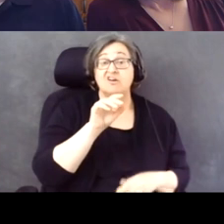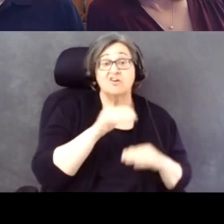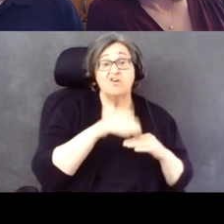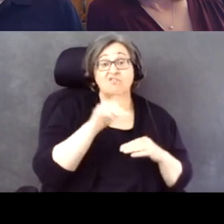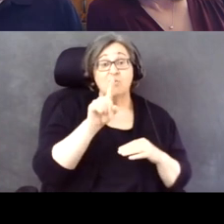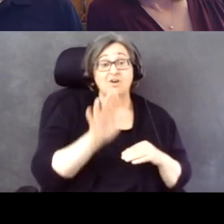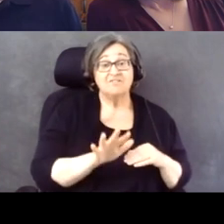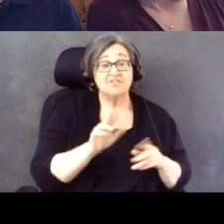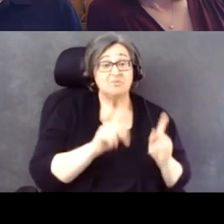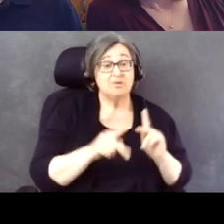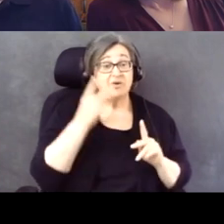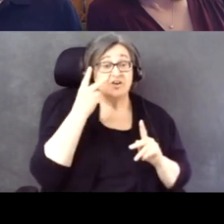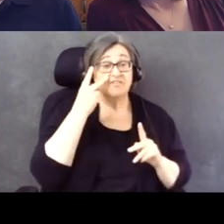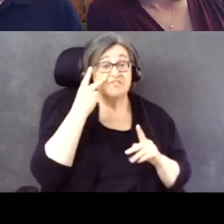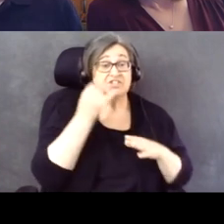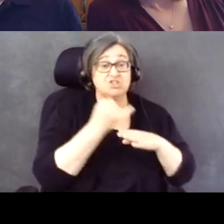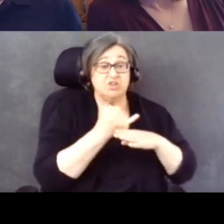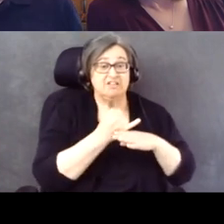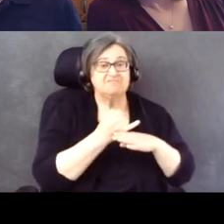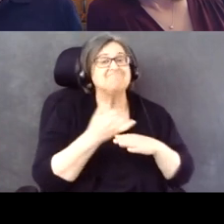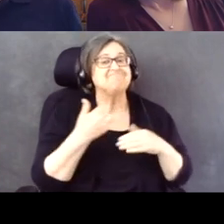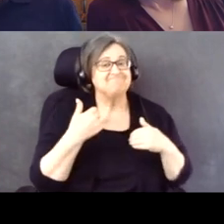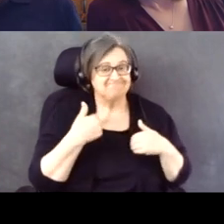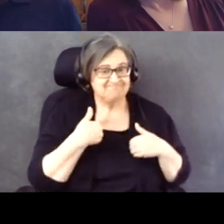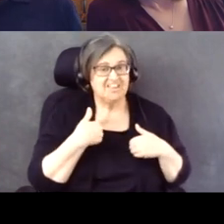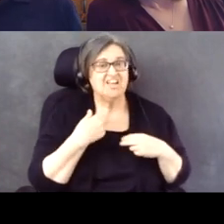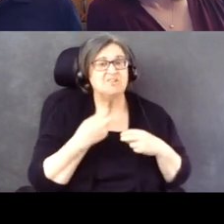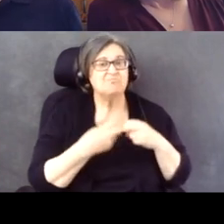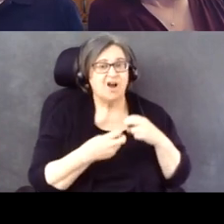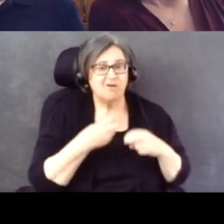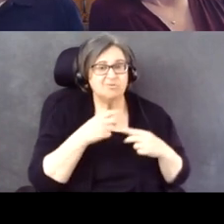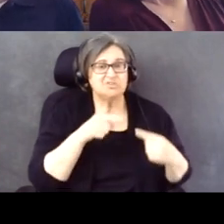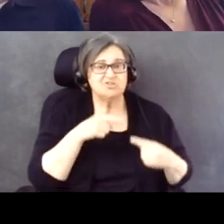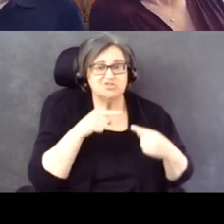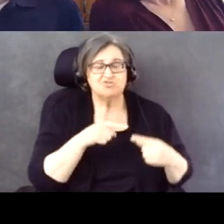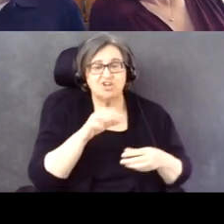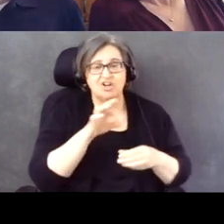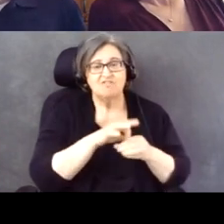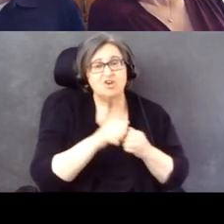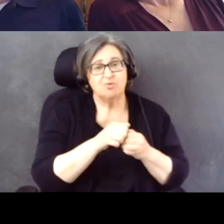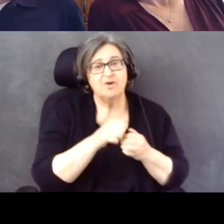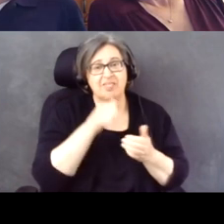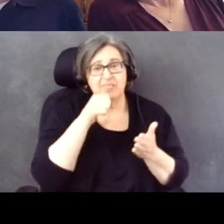difficulty voting with a mail in ballot which was obviously a concern.